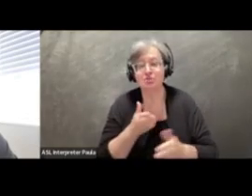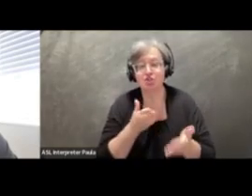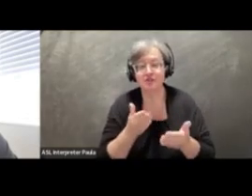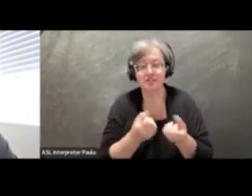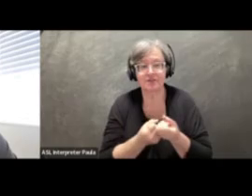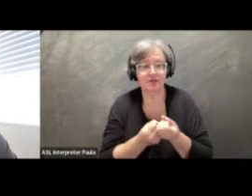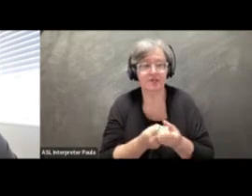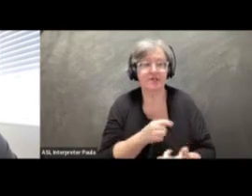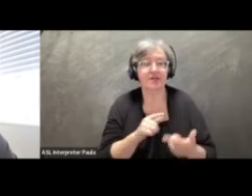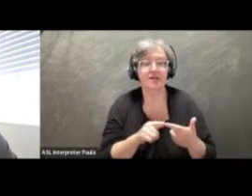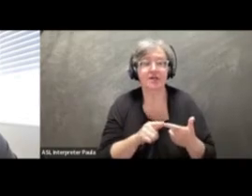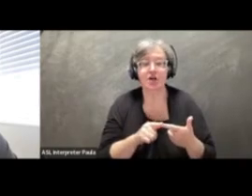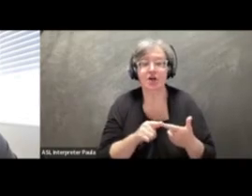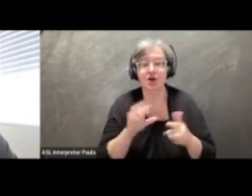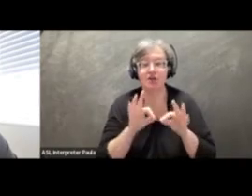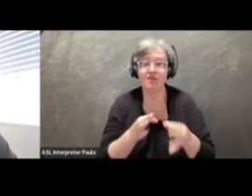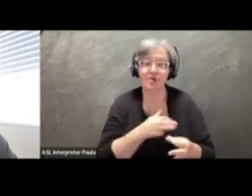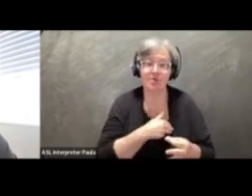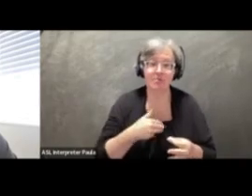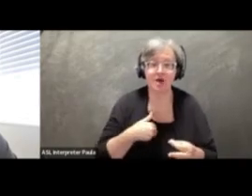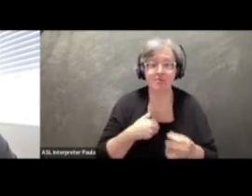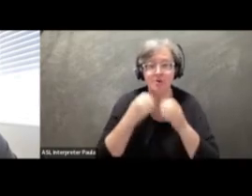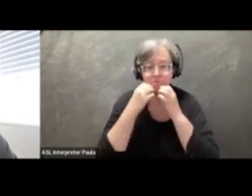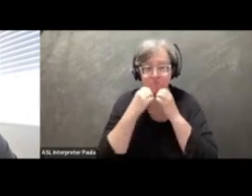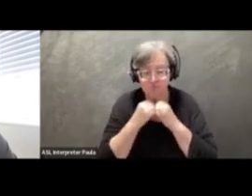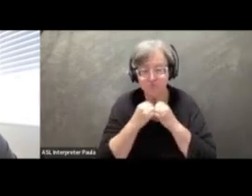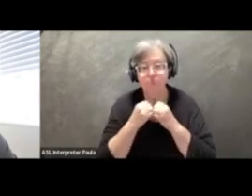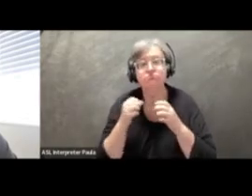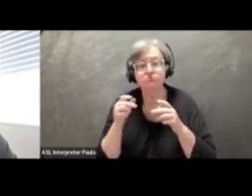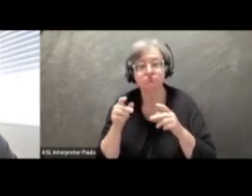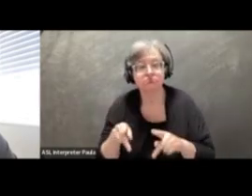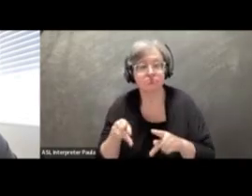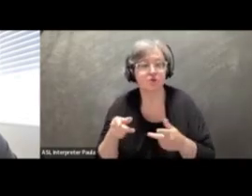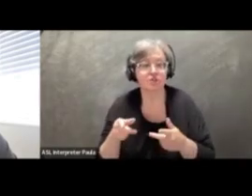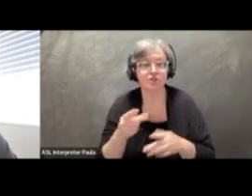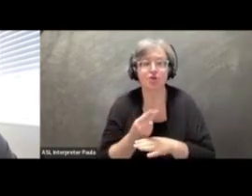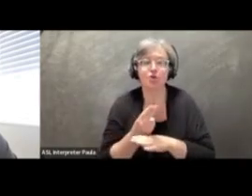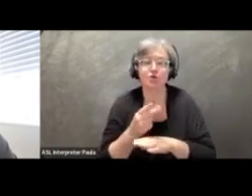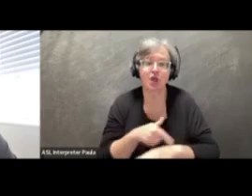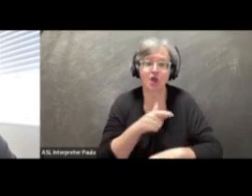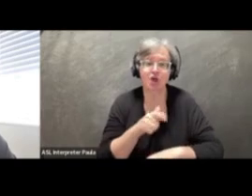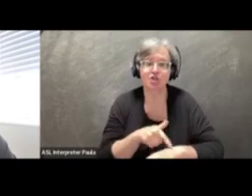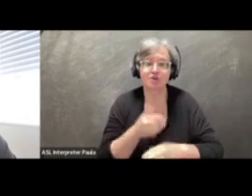second role is a family member or loved one of a person who uses long-term services and supports. The third is